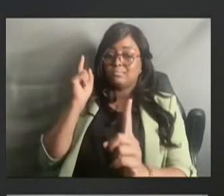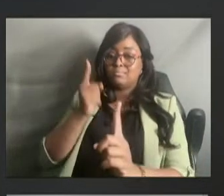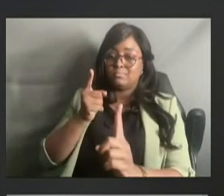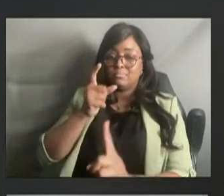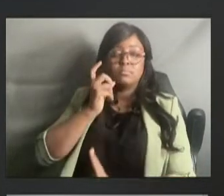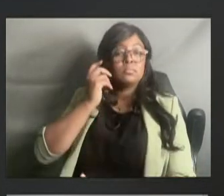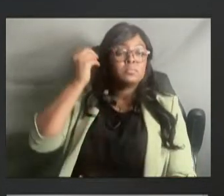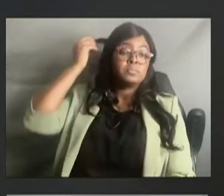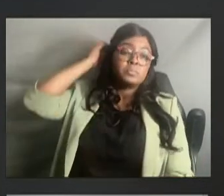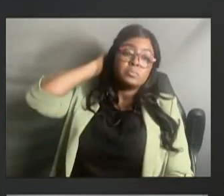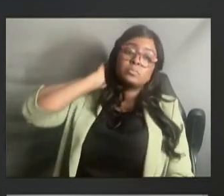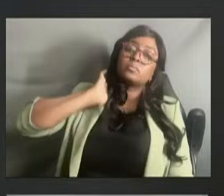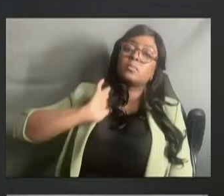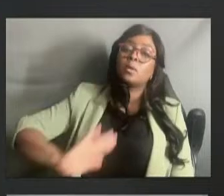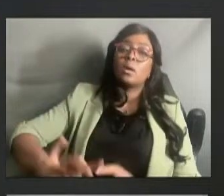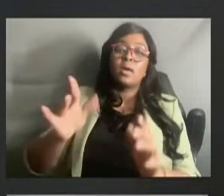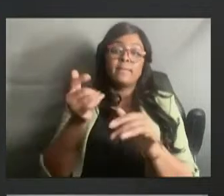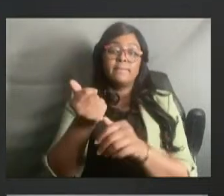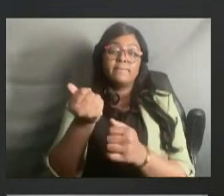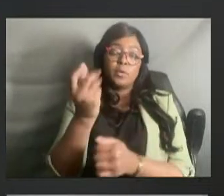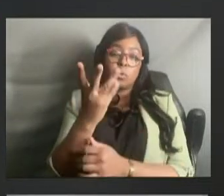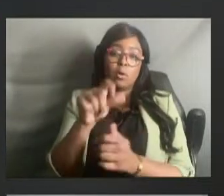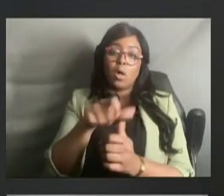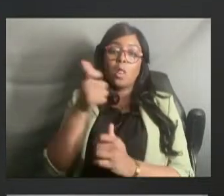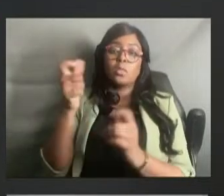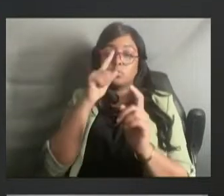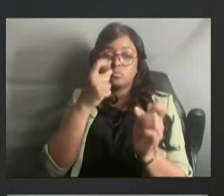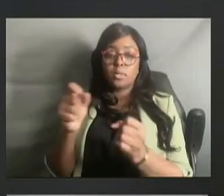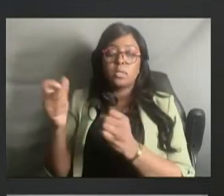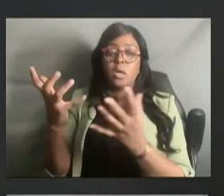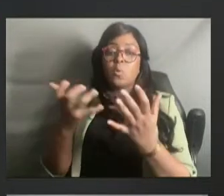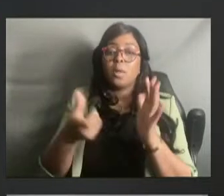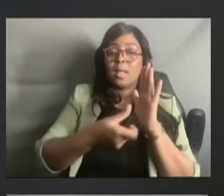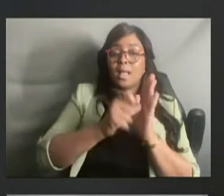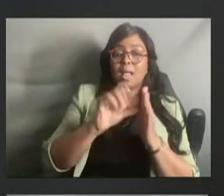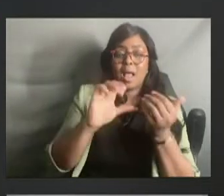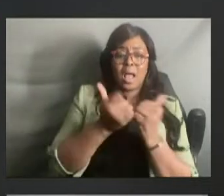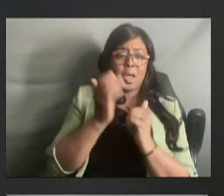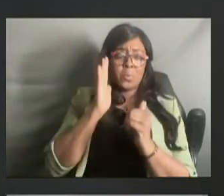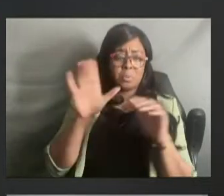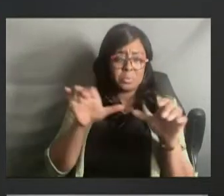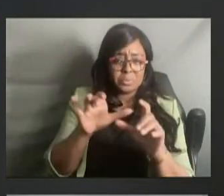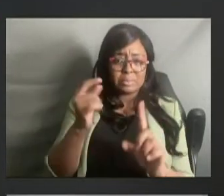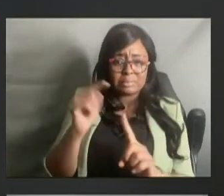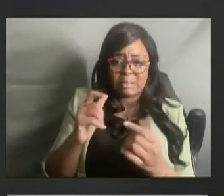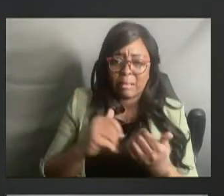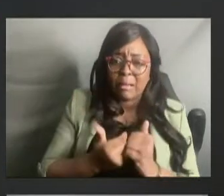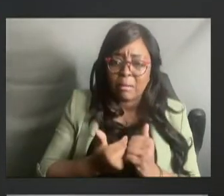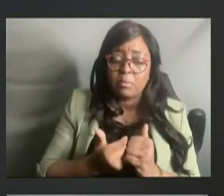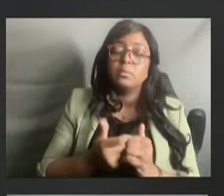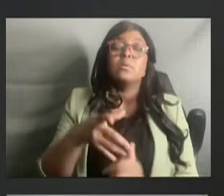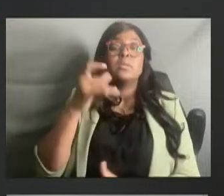And that really is the main thing. Next slide please. I have a few other strategies that I